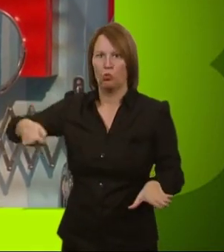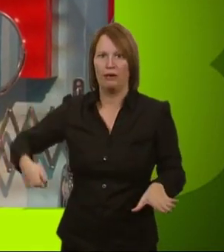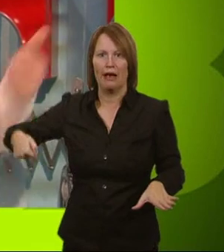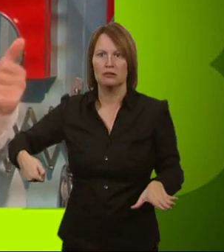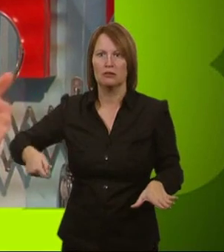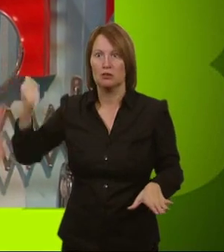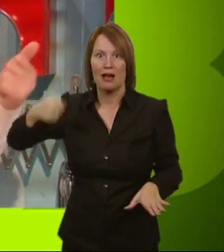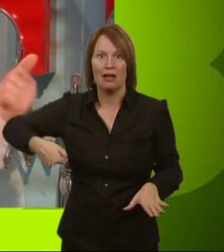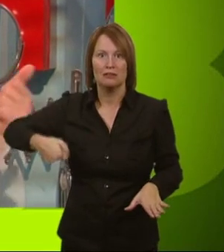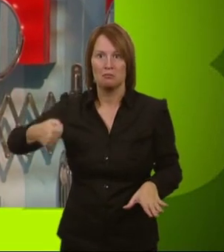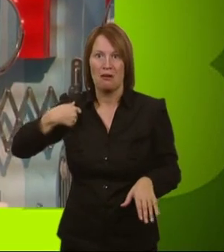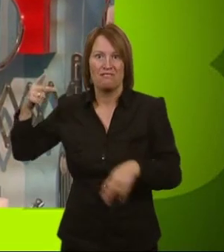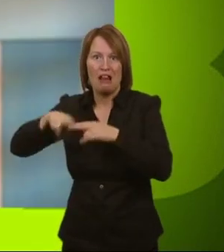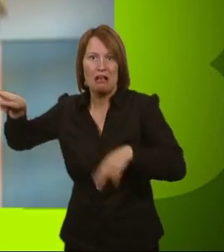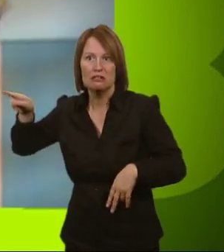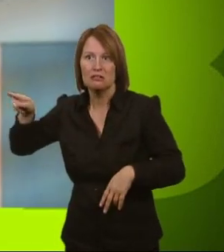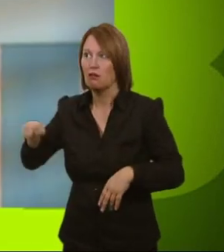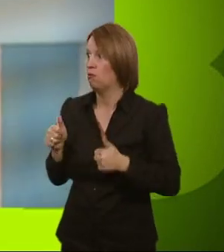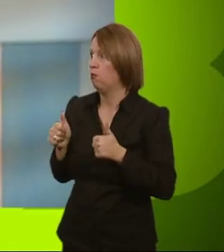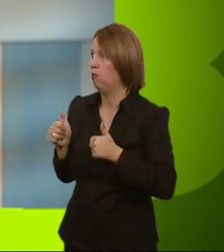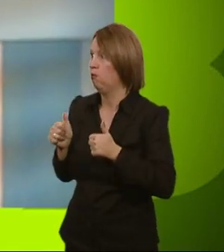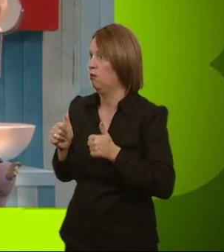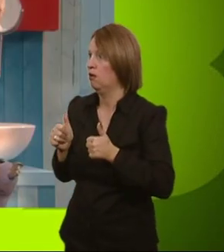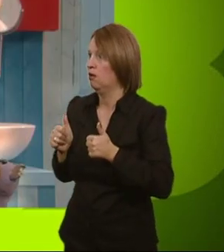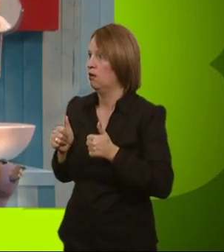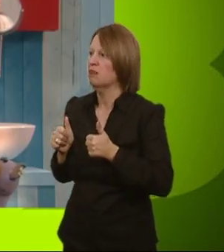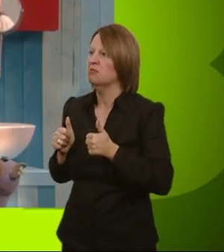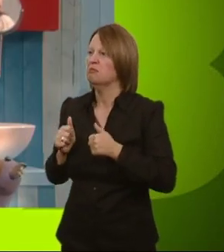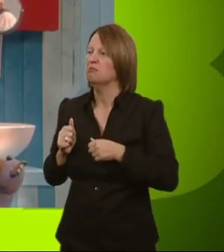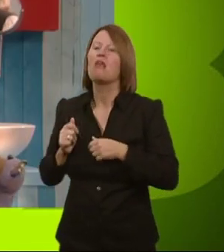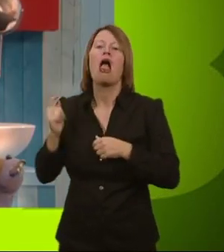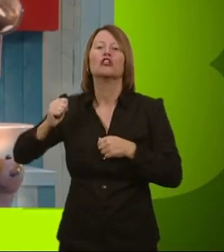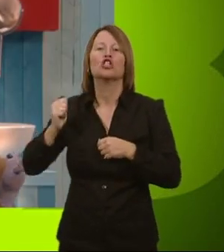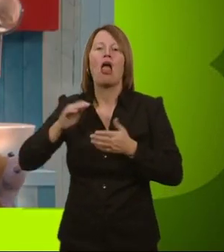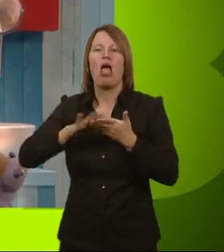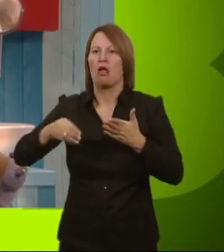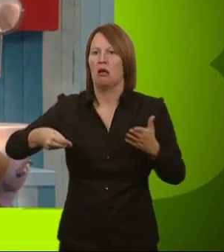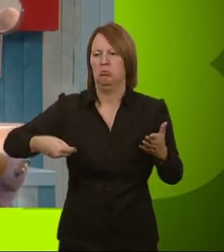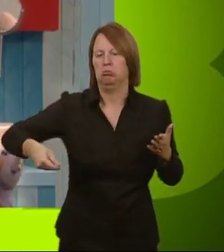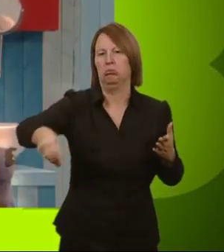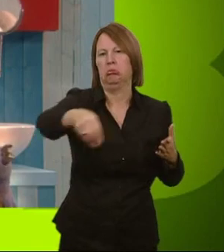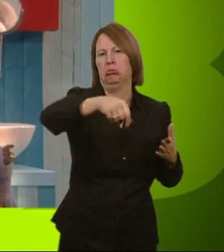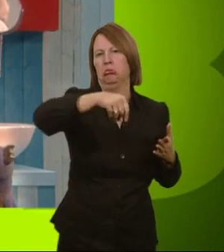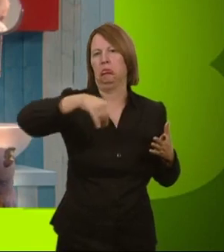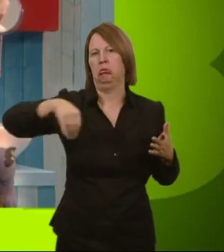in my suitcase in my flat groy oh yes a sprinkling of Scottish Heather will give